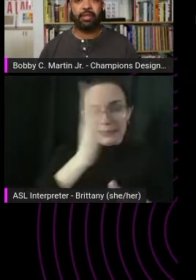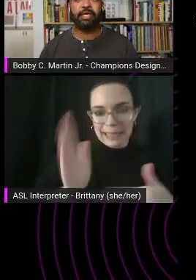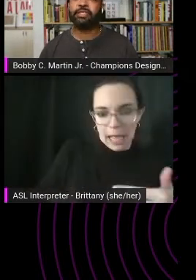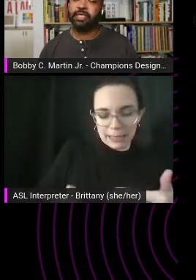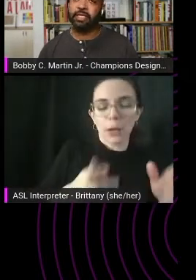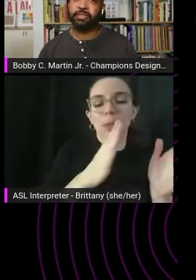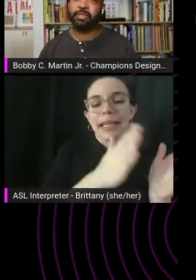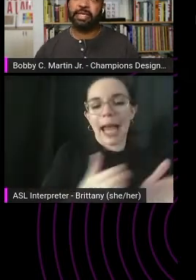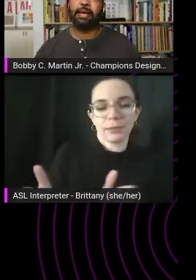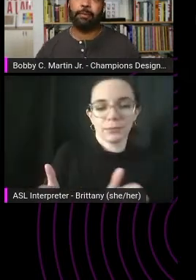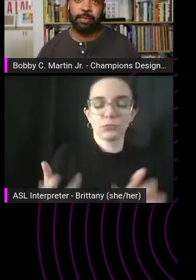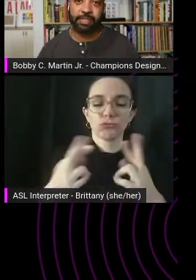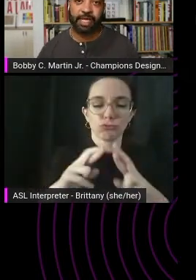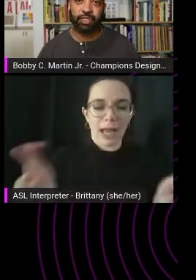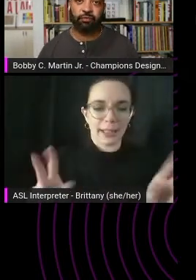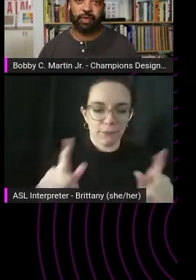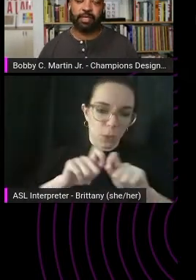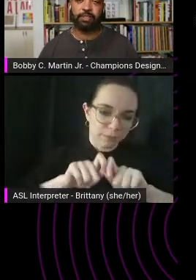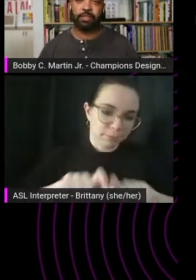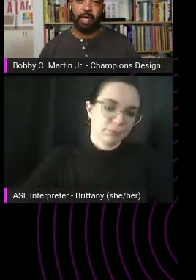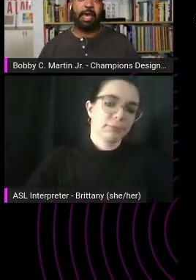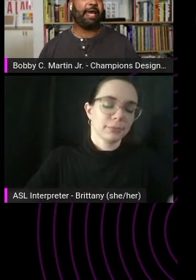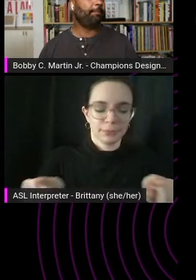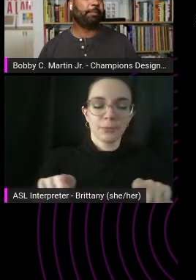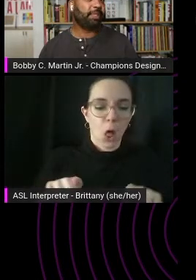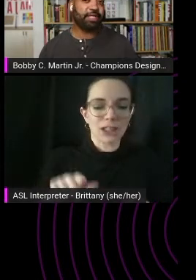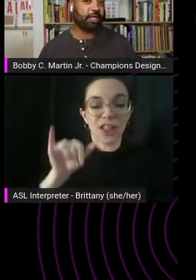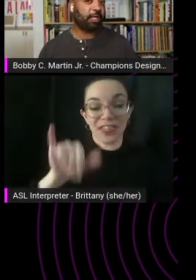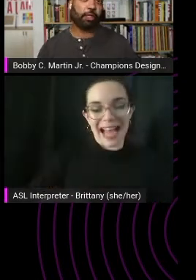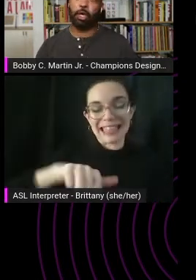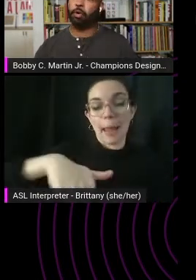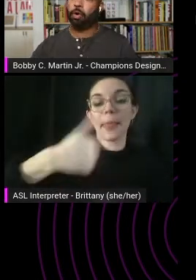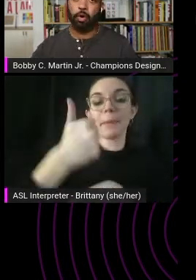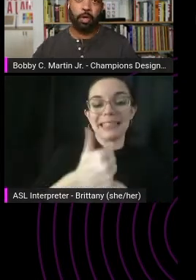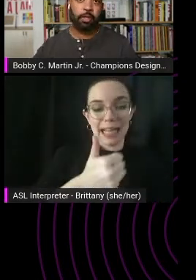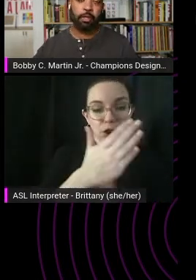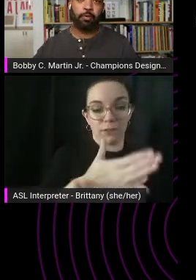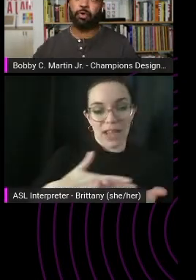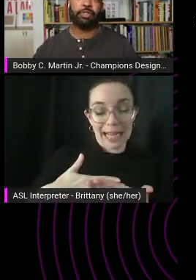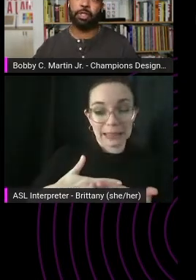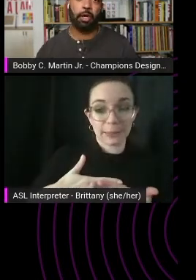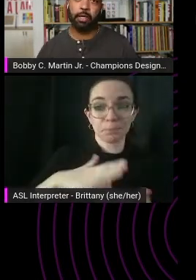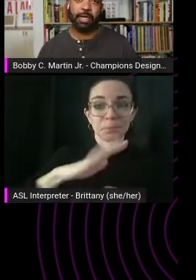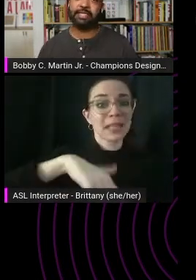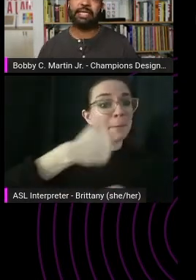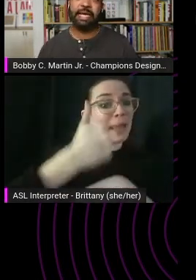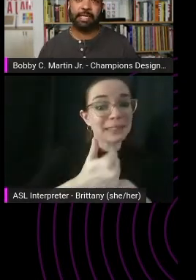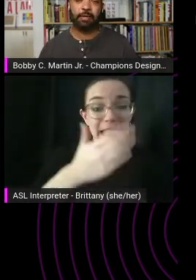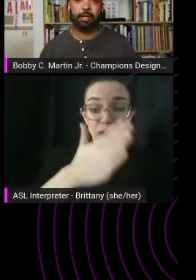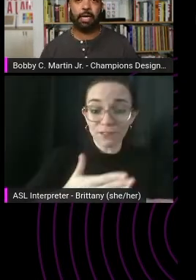And this is the implementation phase. And implementation can go on for as long as needed.